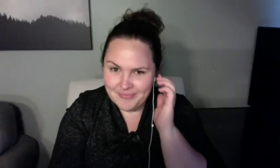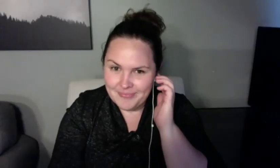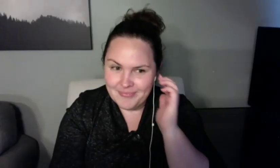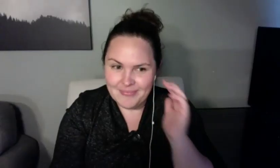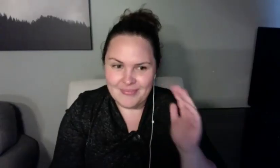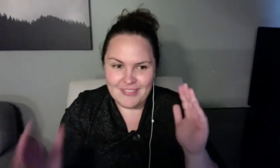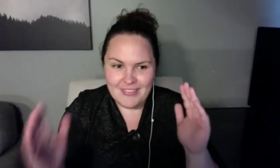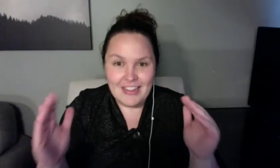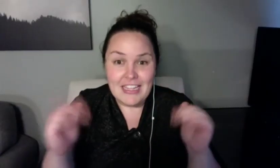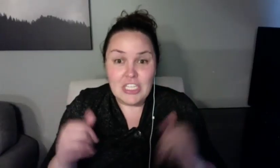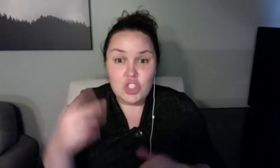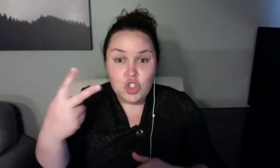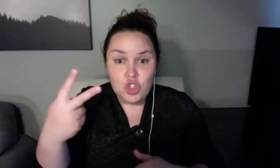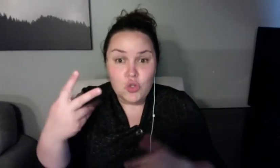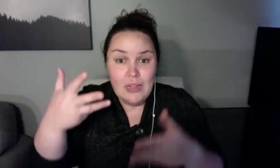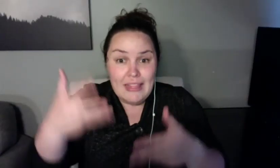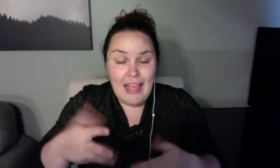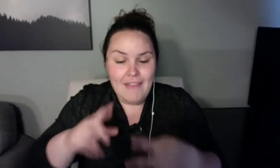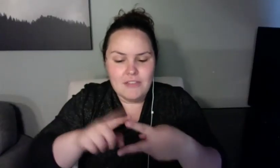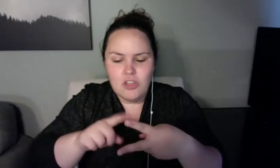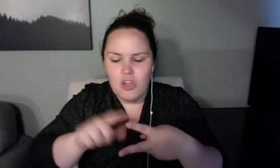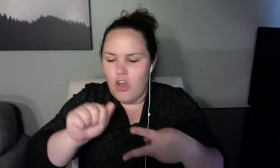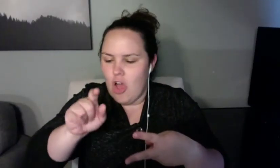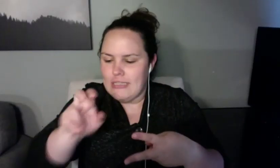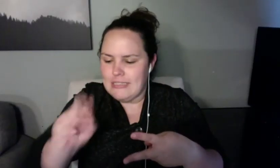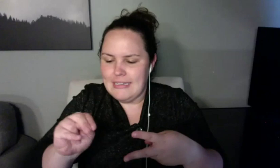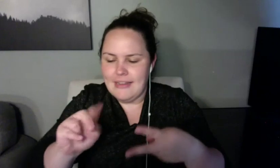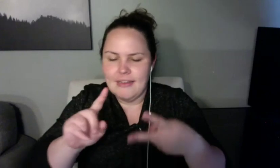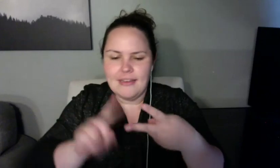First Austin and then Hannah. So Austin, I would have to say I have bowled